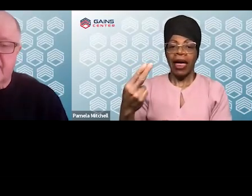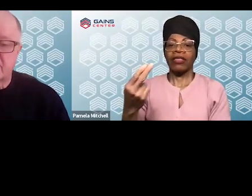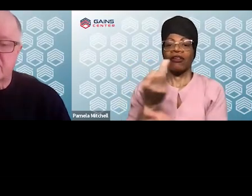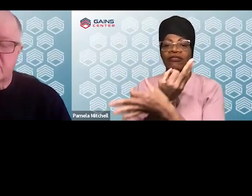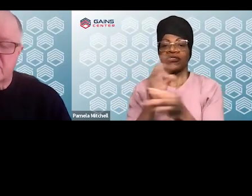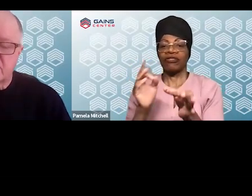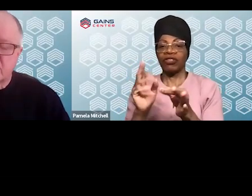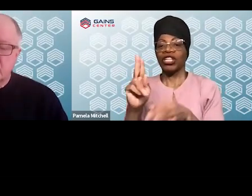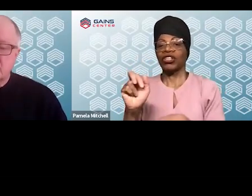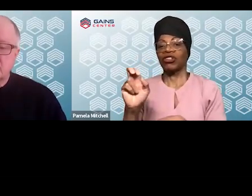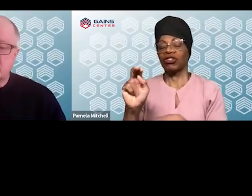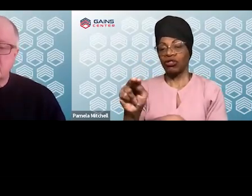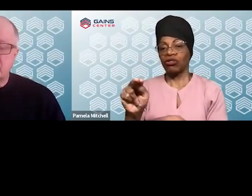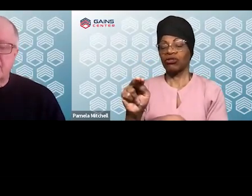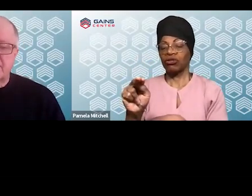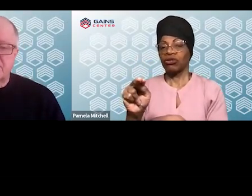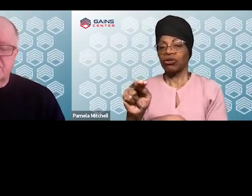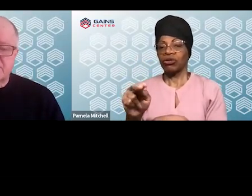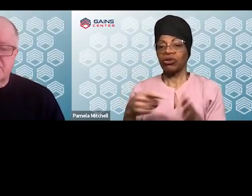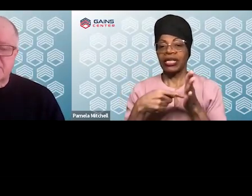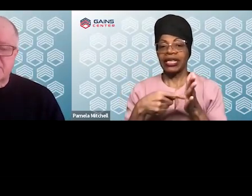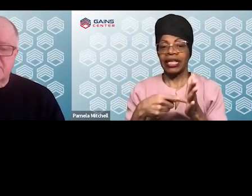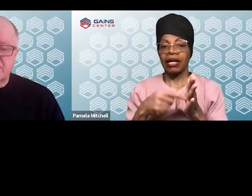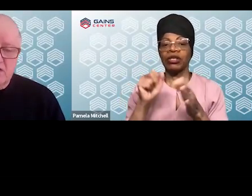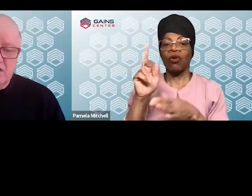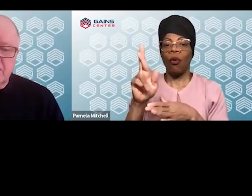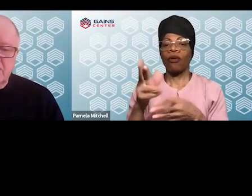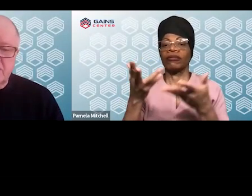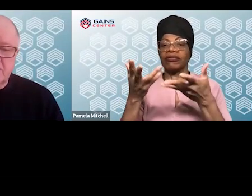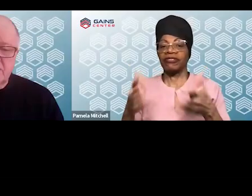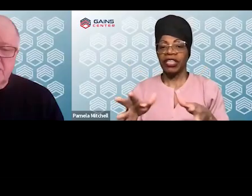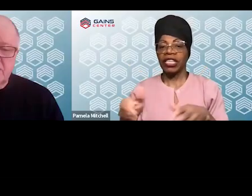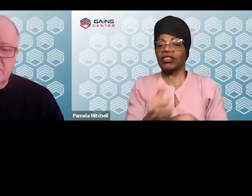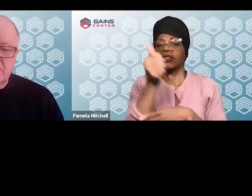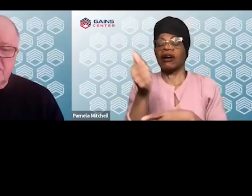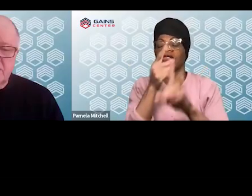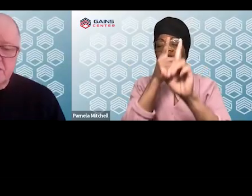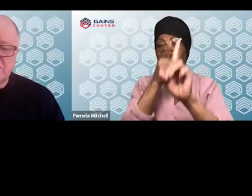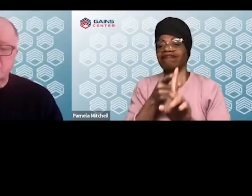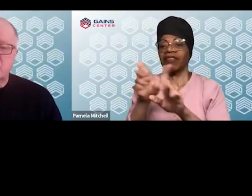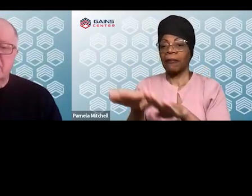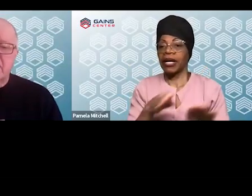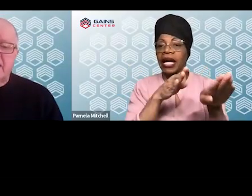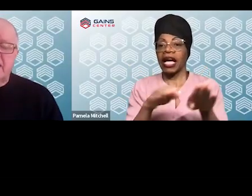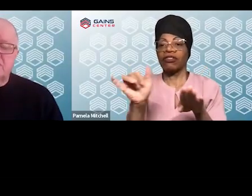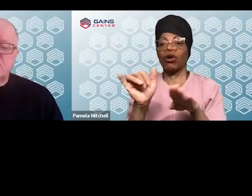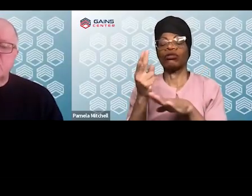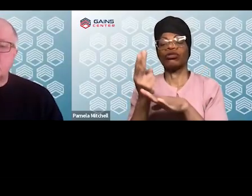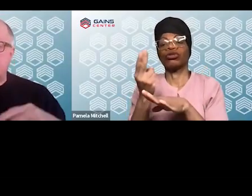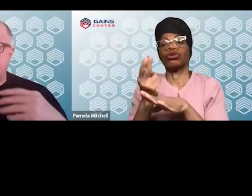And certainly, contingency management has also been used for people with opioid use disorder